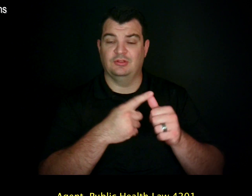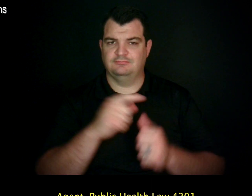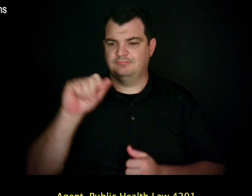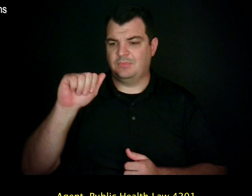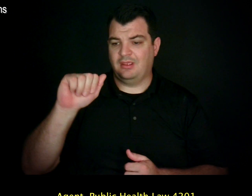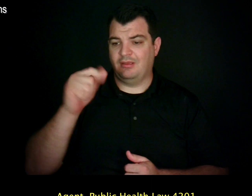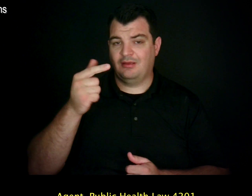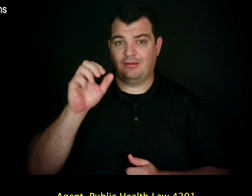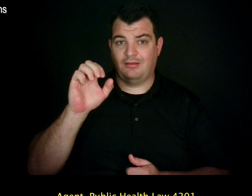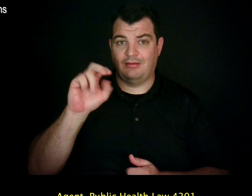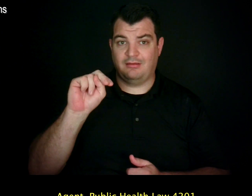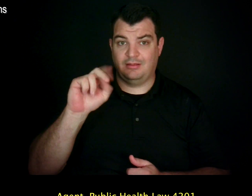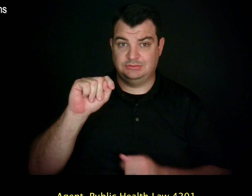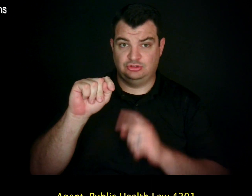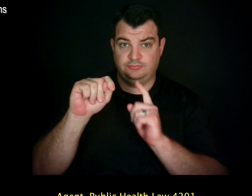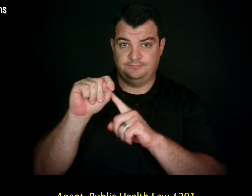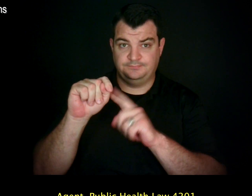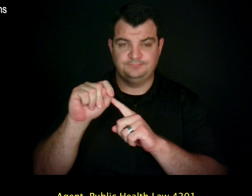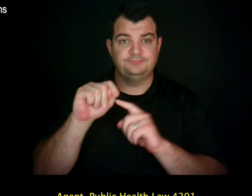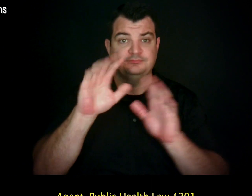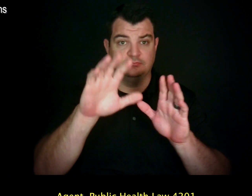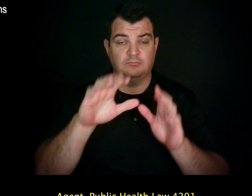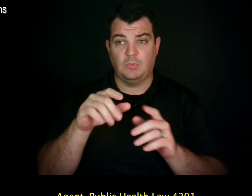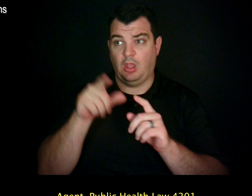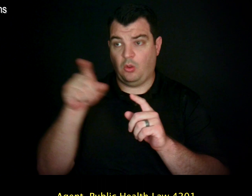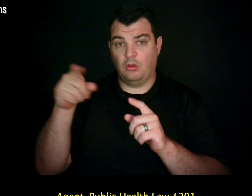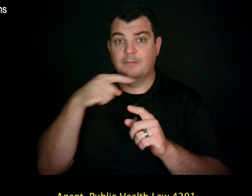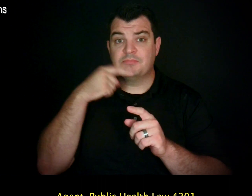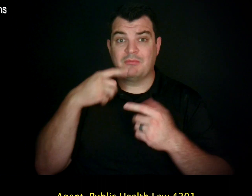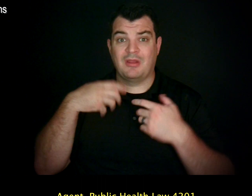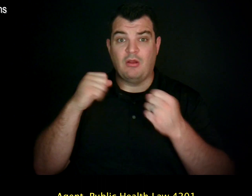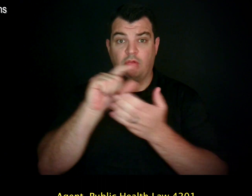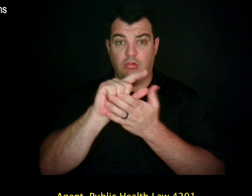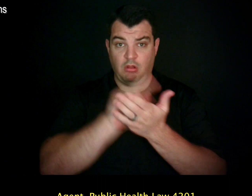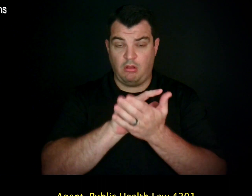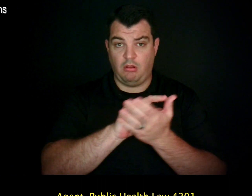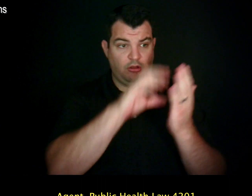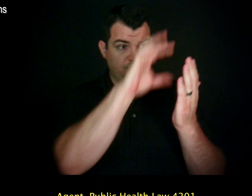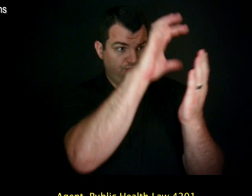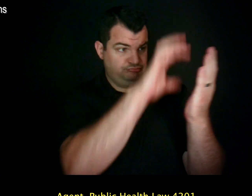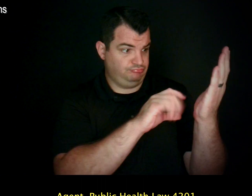Agent, Public Health Law 4201